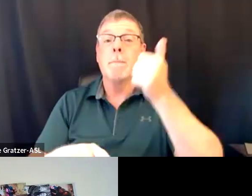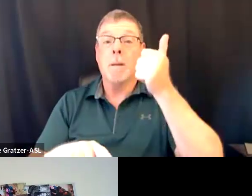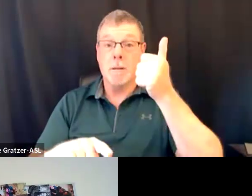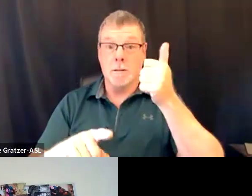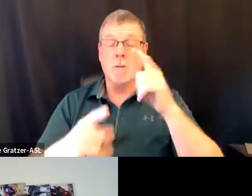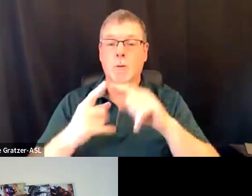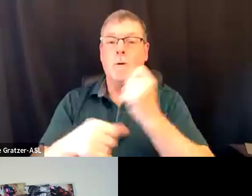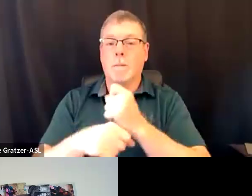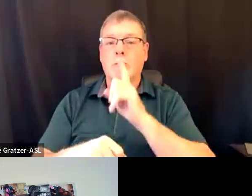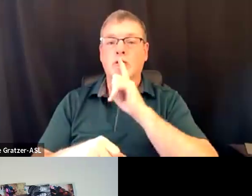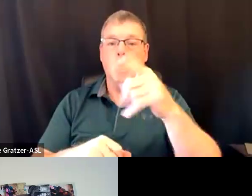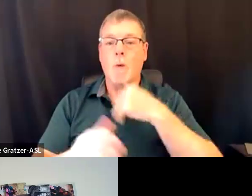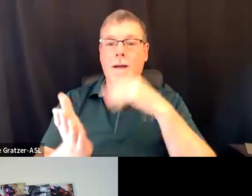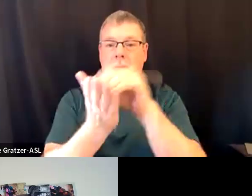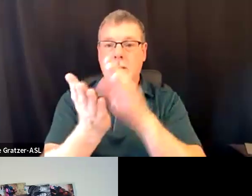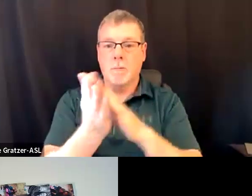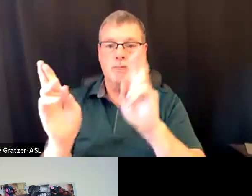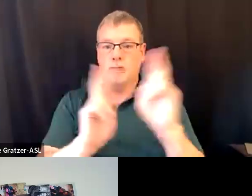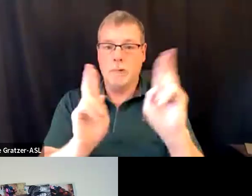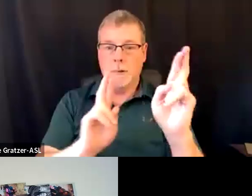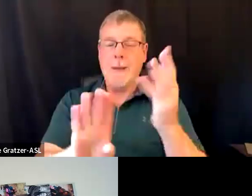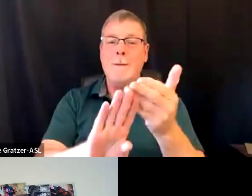you have that documentation before that enrollment.